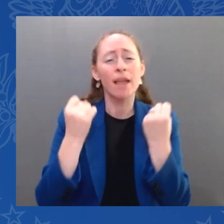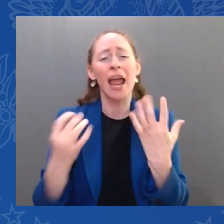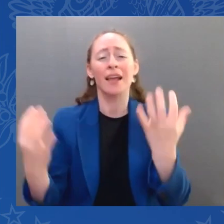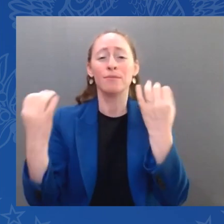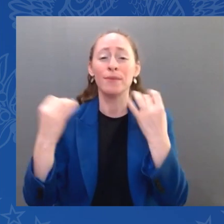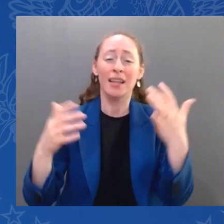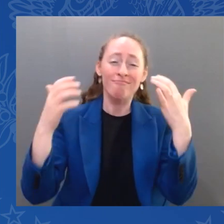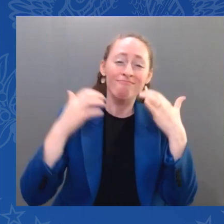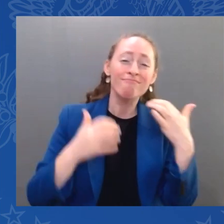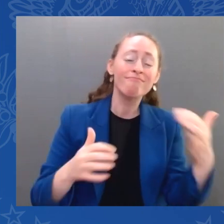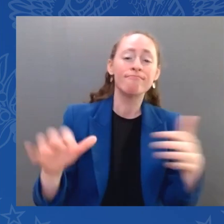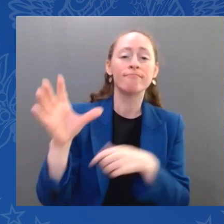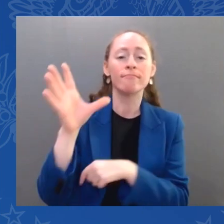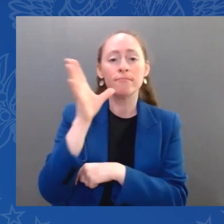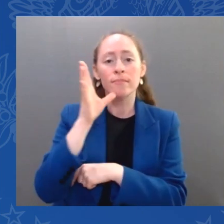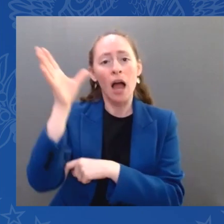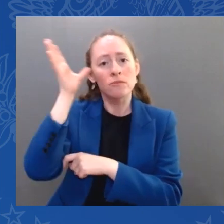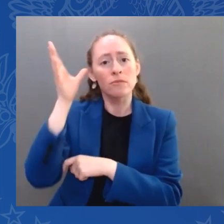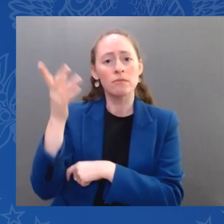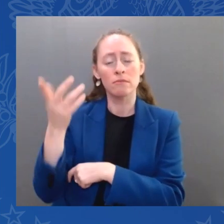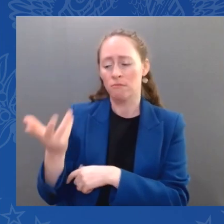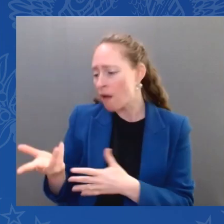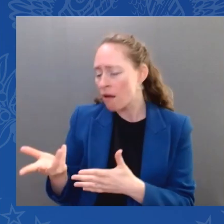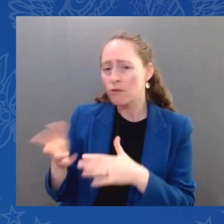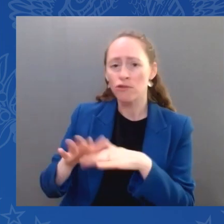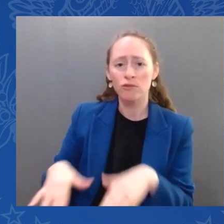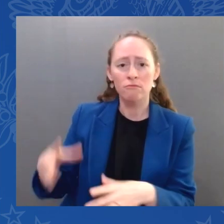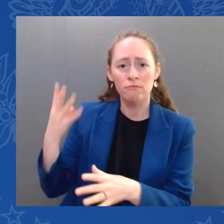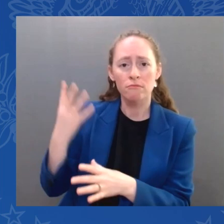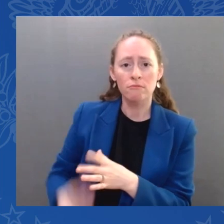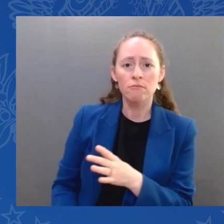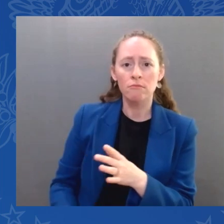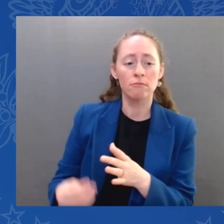President Biden knows the urgency of this fight,